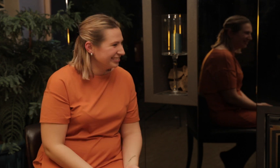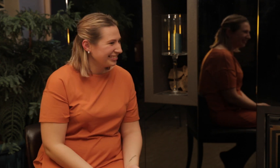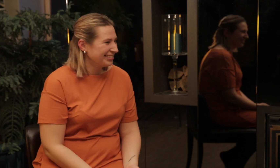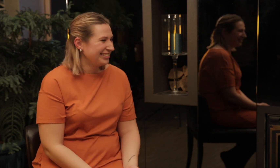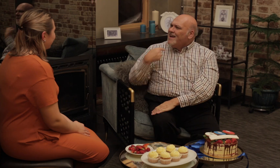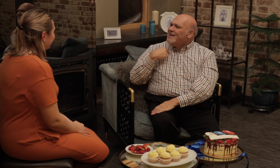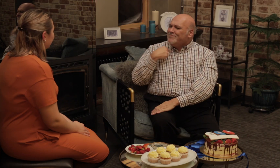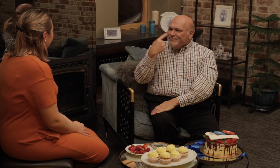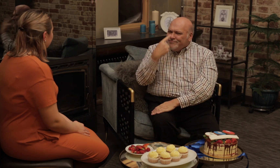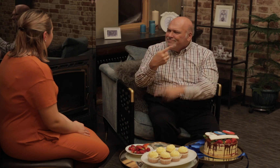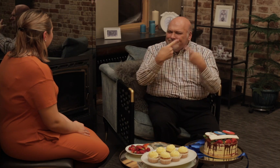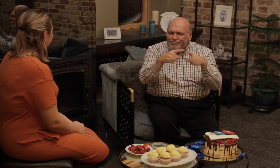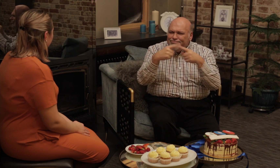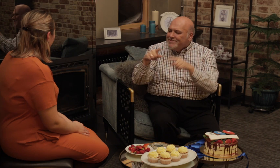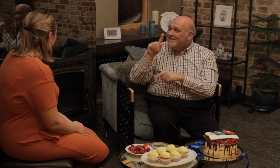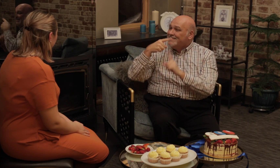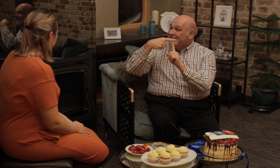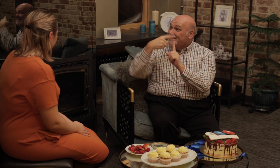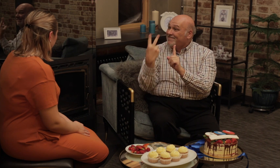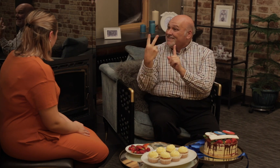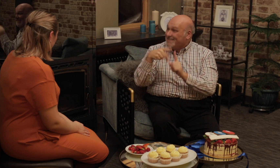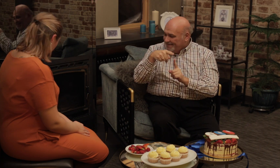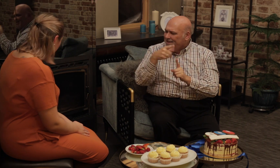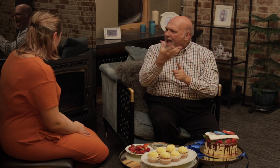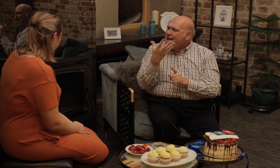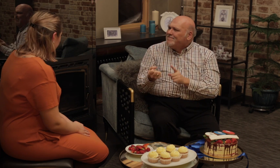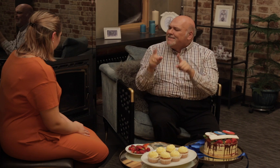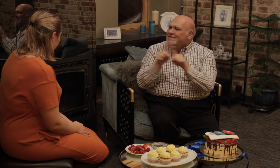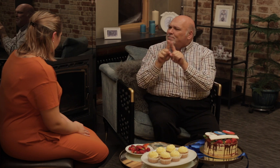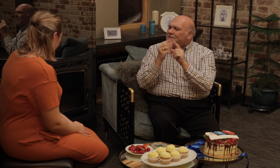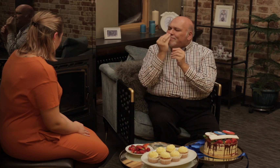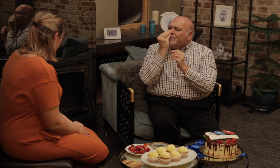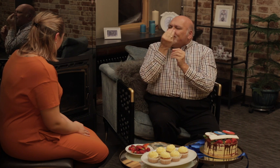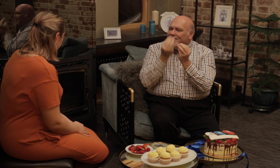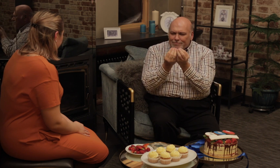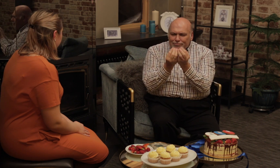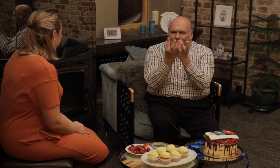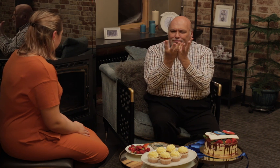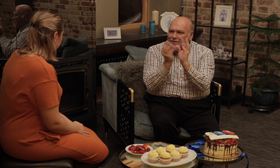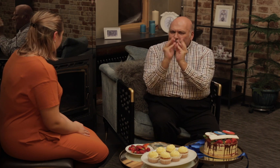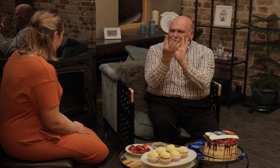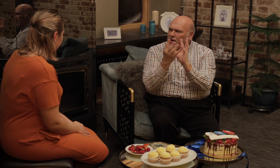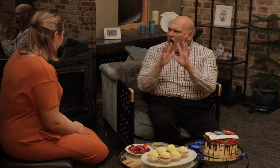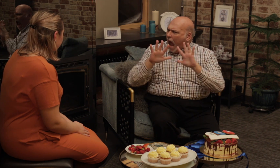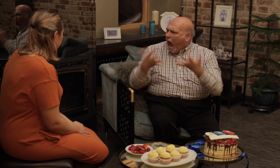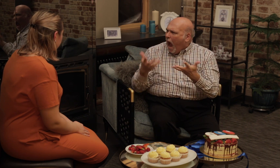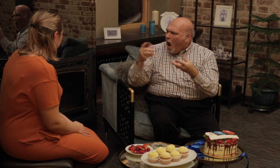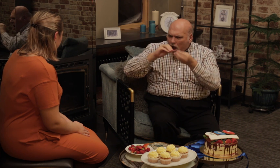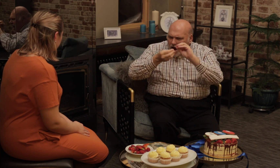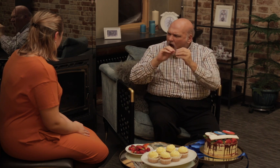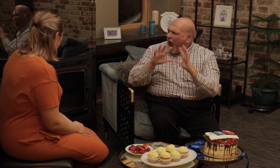I was watching TV and always wondered how do they make flower decoration on the cake?